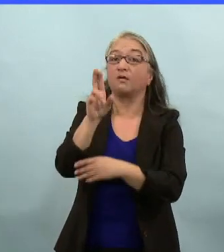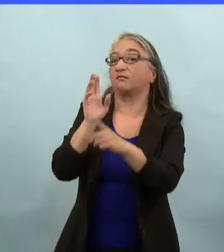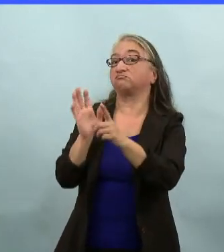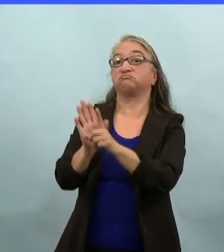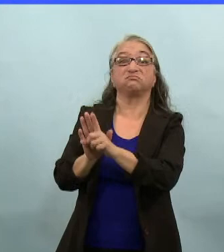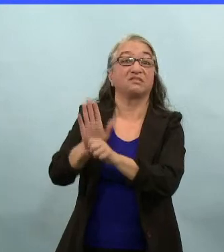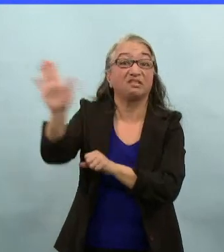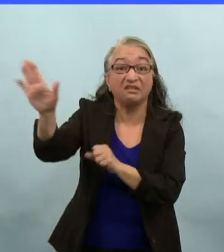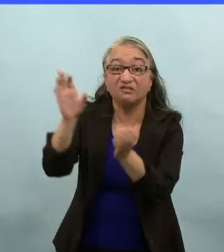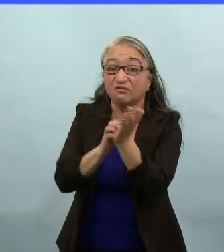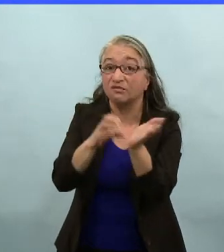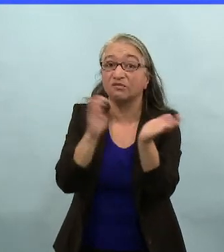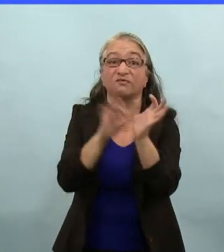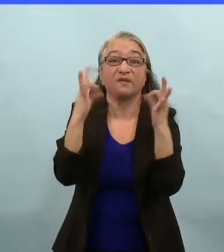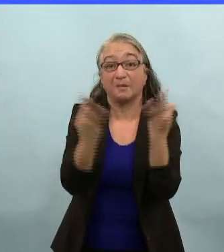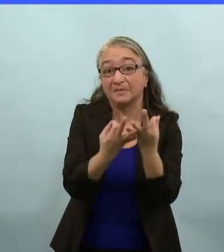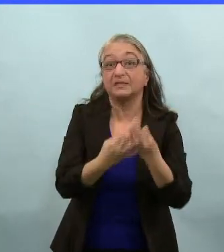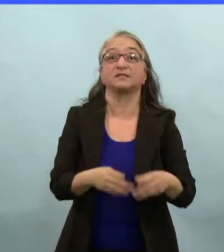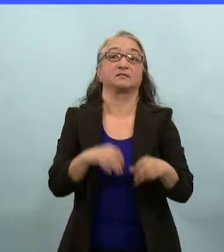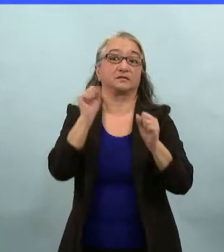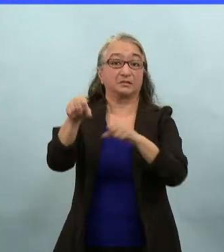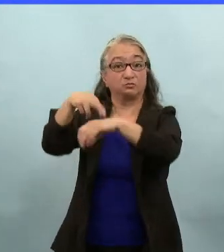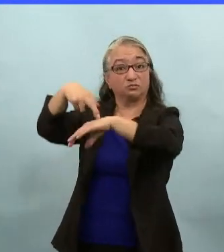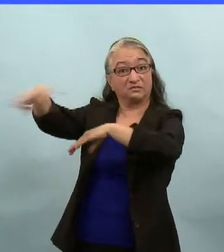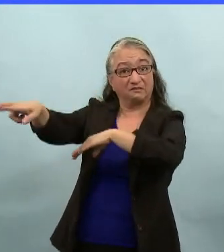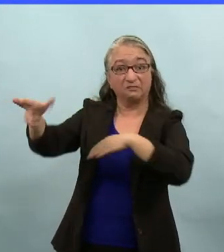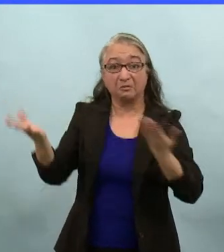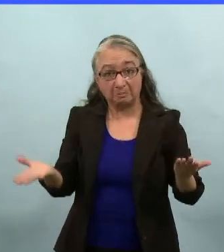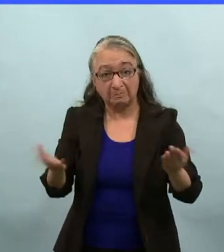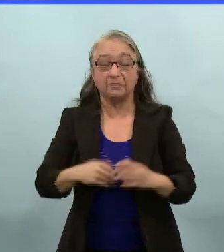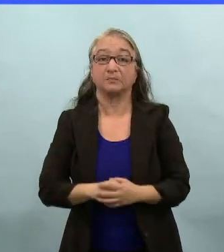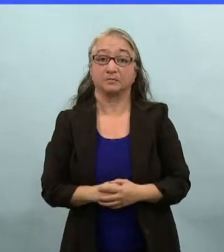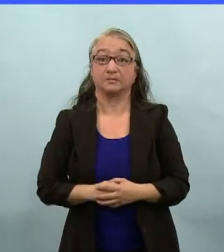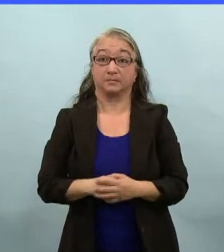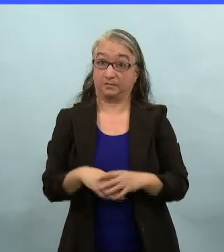we've said many times that there is no health without good mental health and